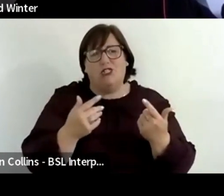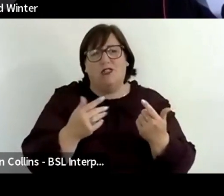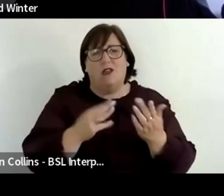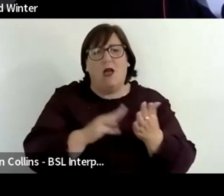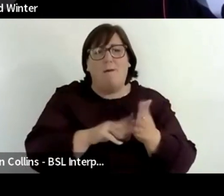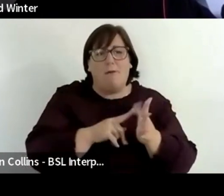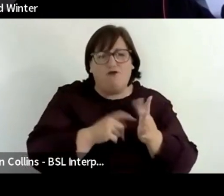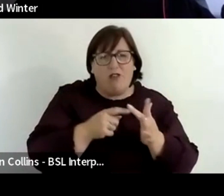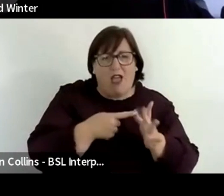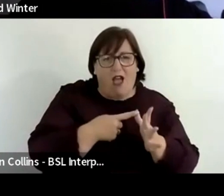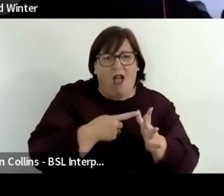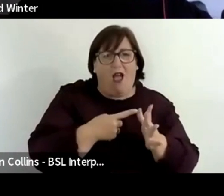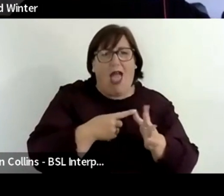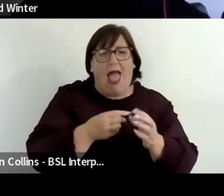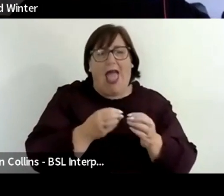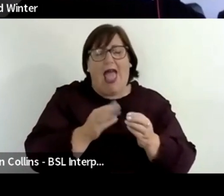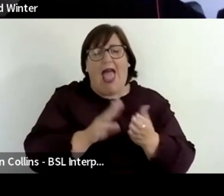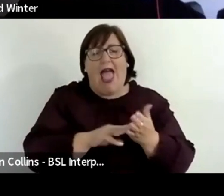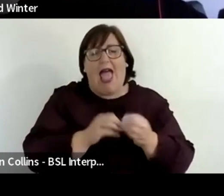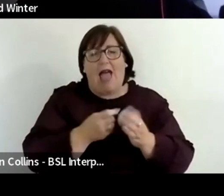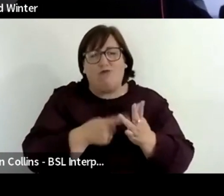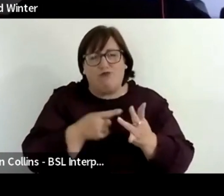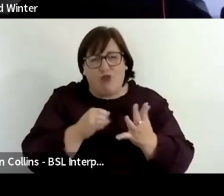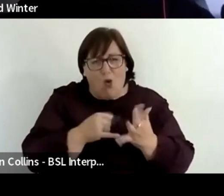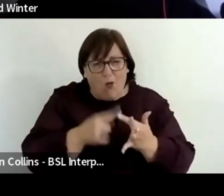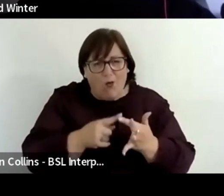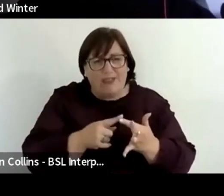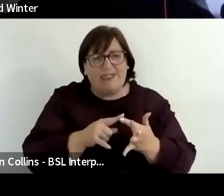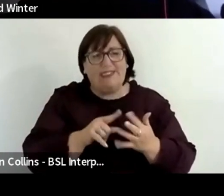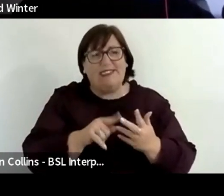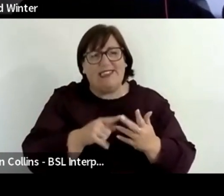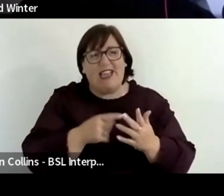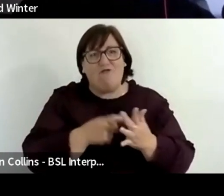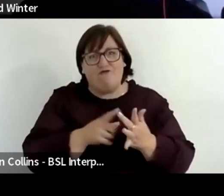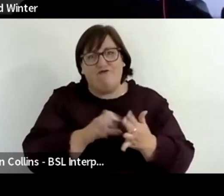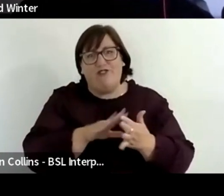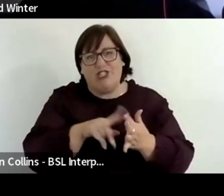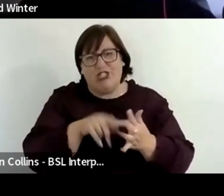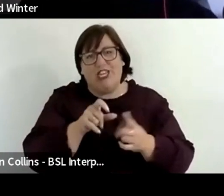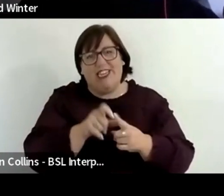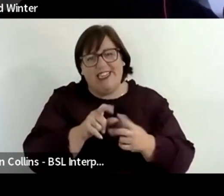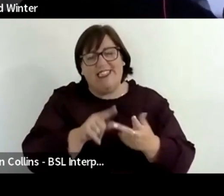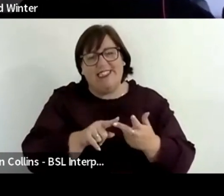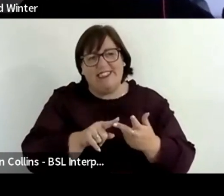And Richard for letting us know this useful information about HS2.